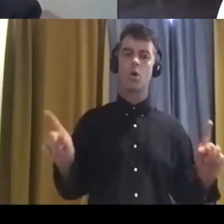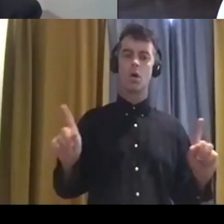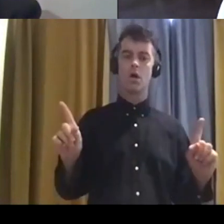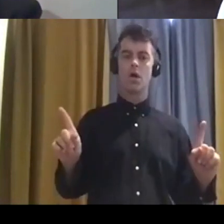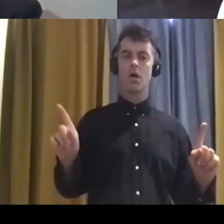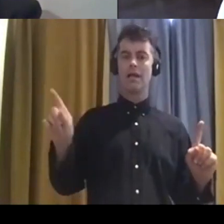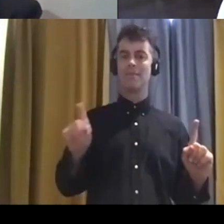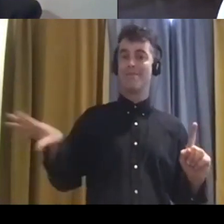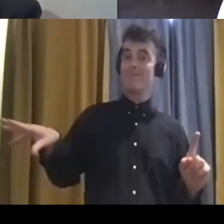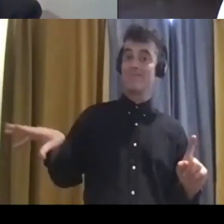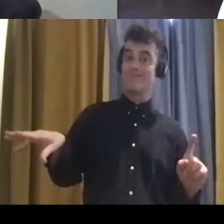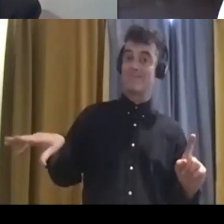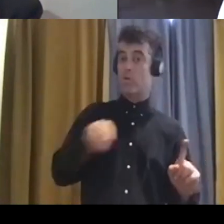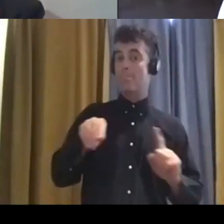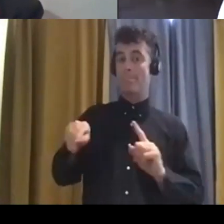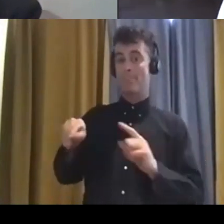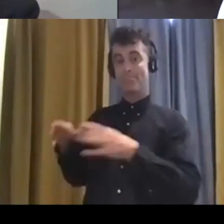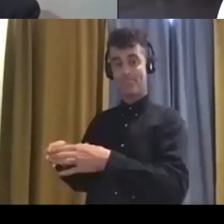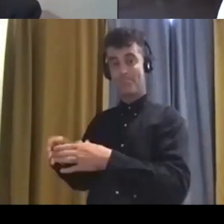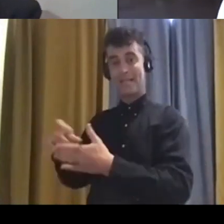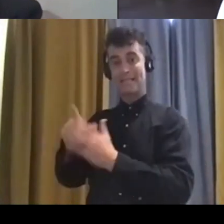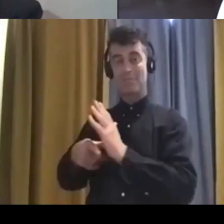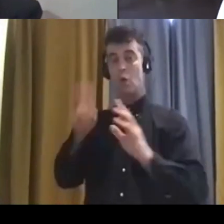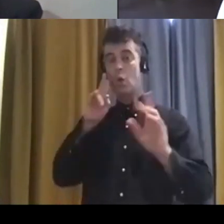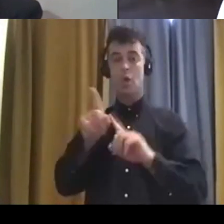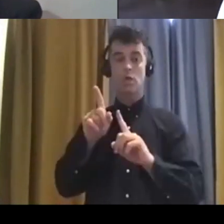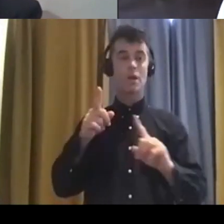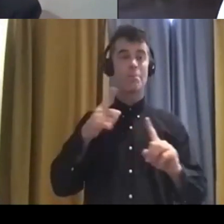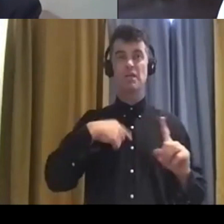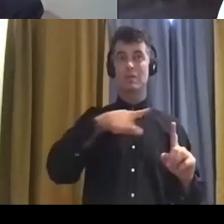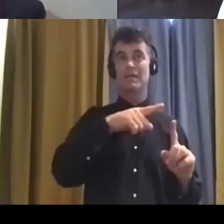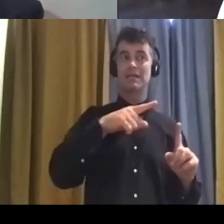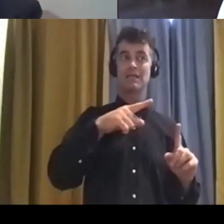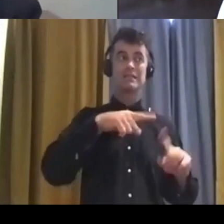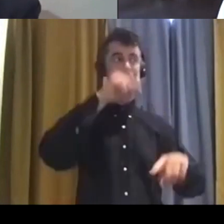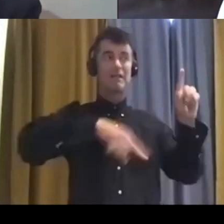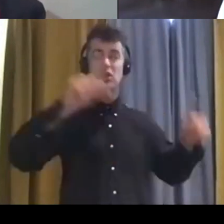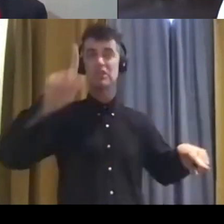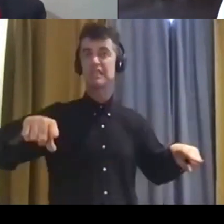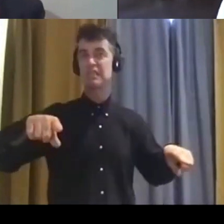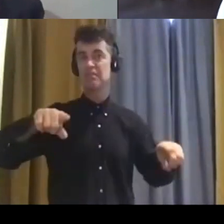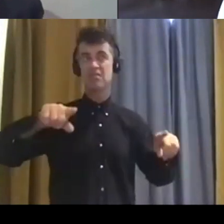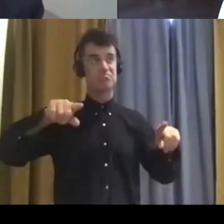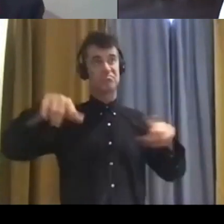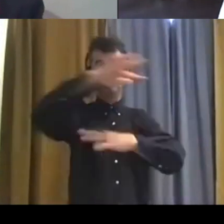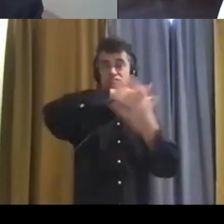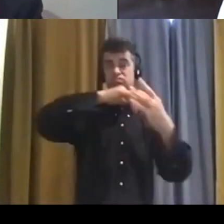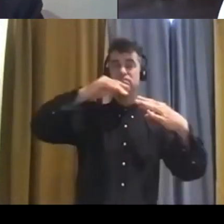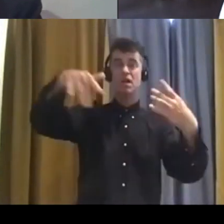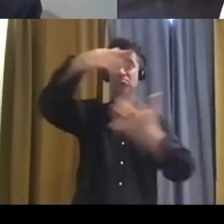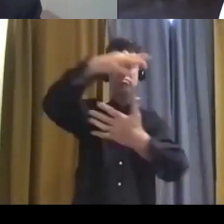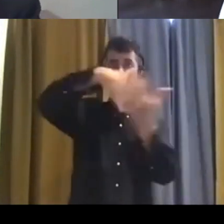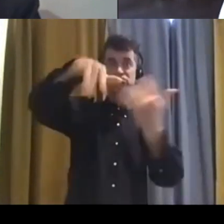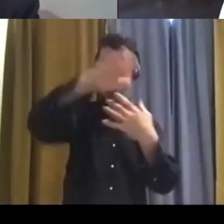from disability looks like because we lack diversity in teams and understanding the issues